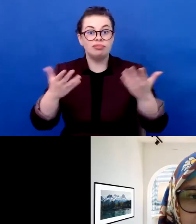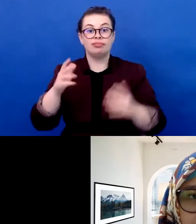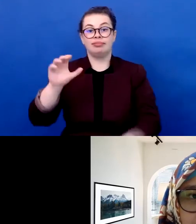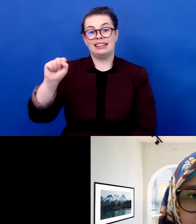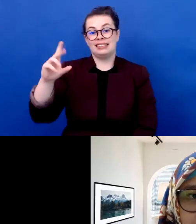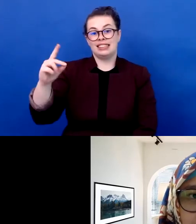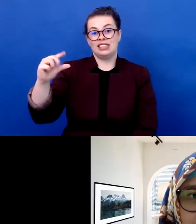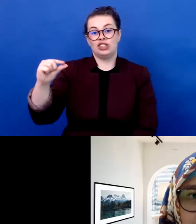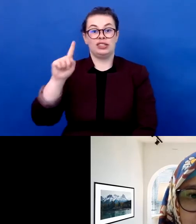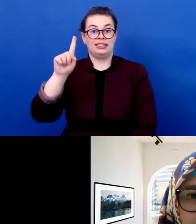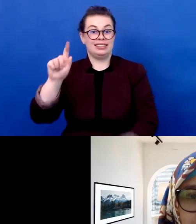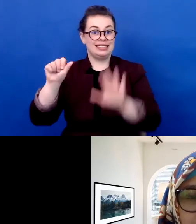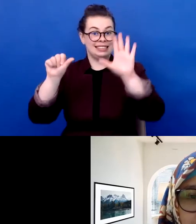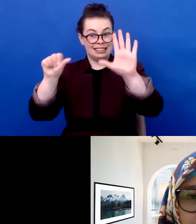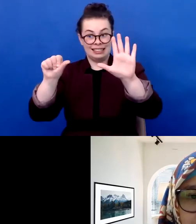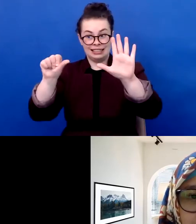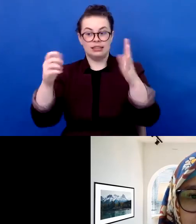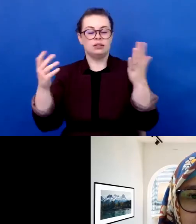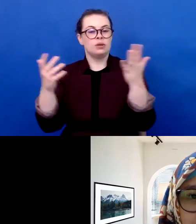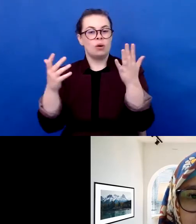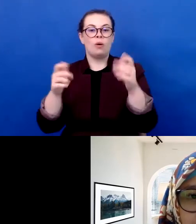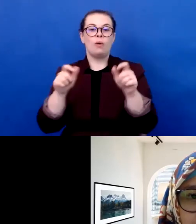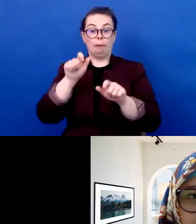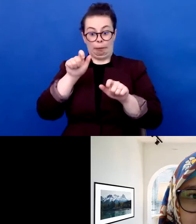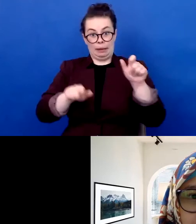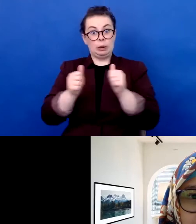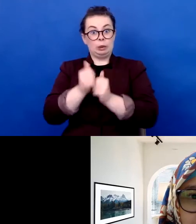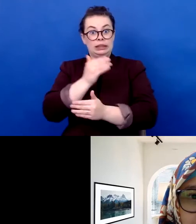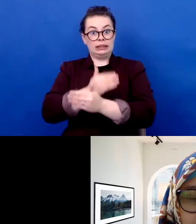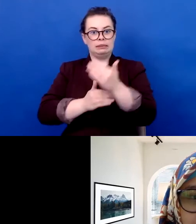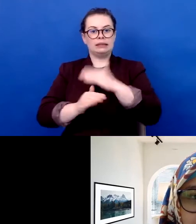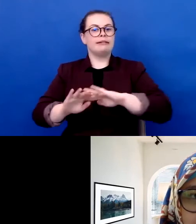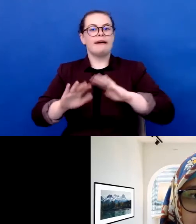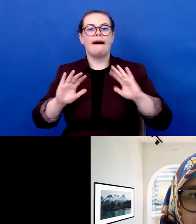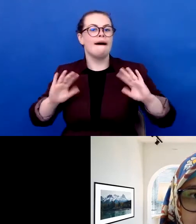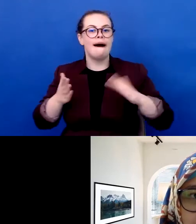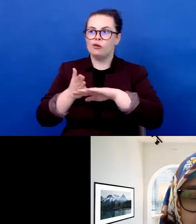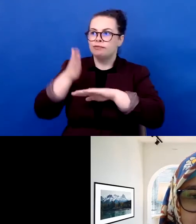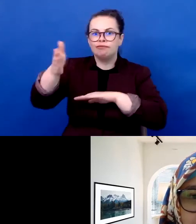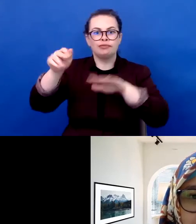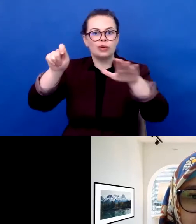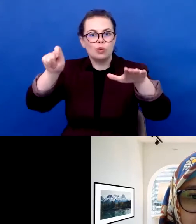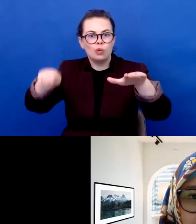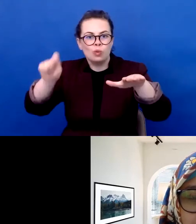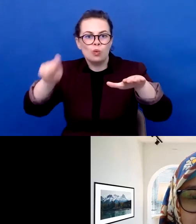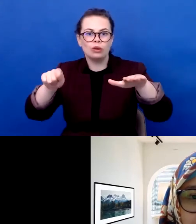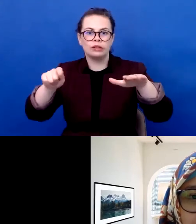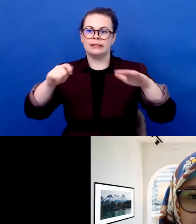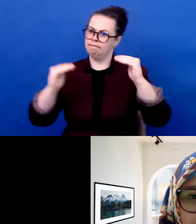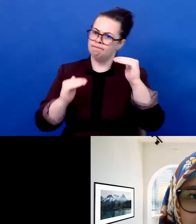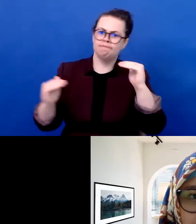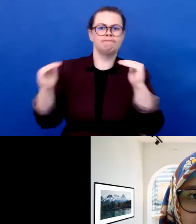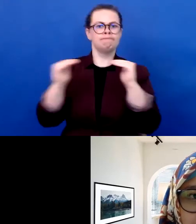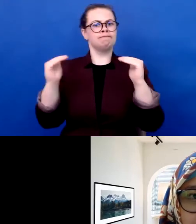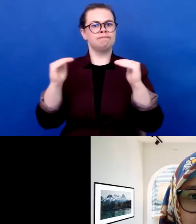with regard to accessing to just access to justice especially around the uh during the pandemic time